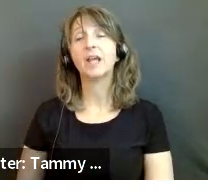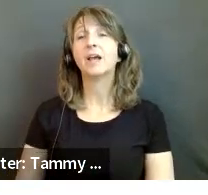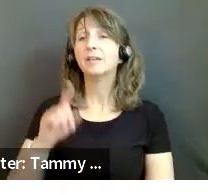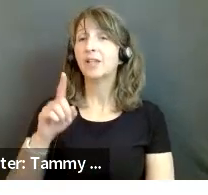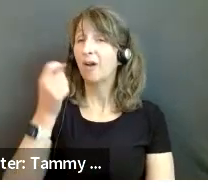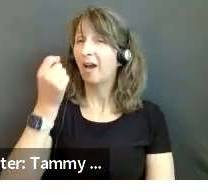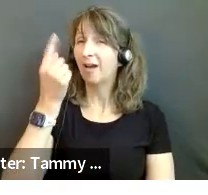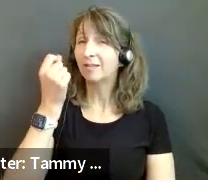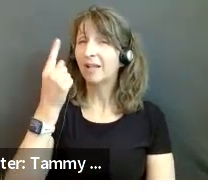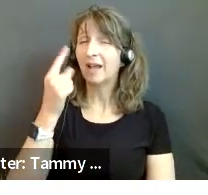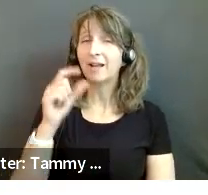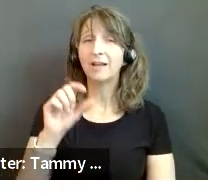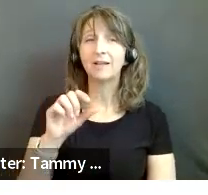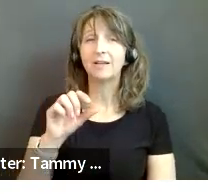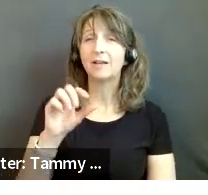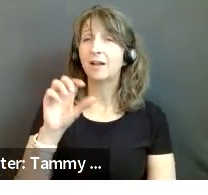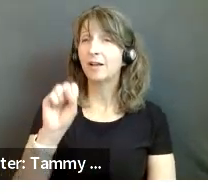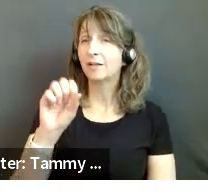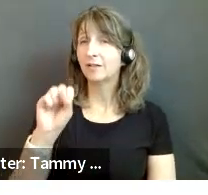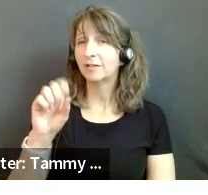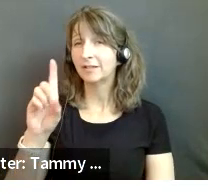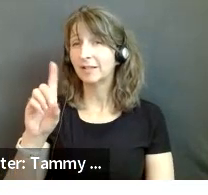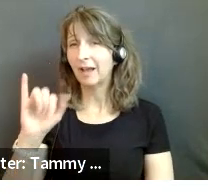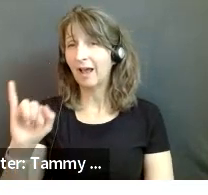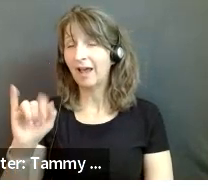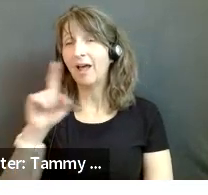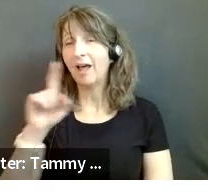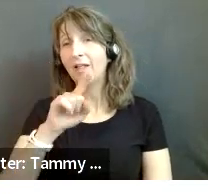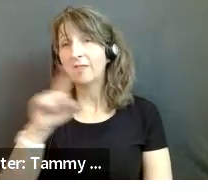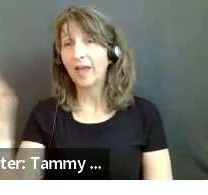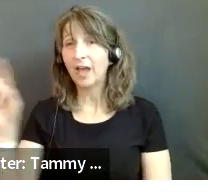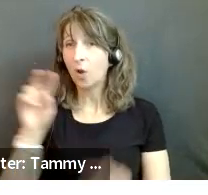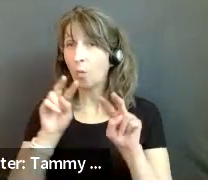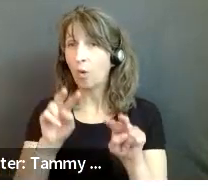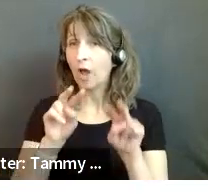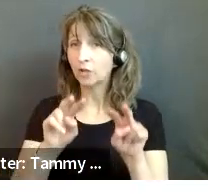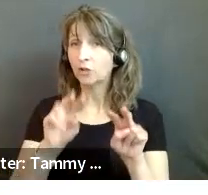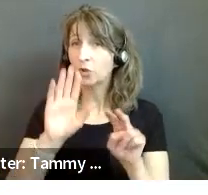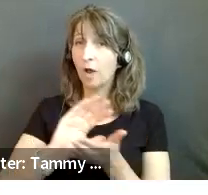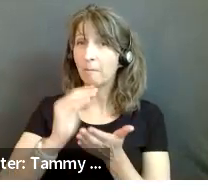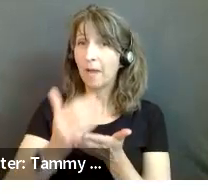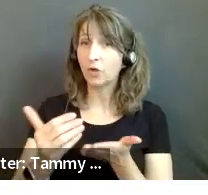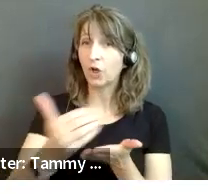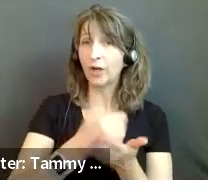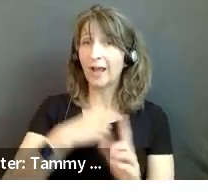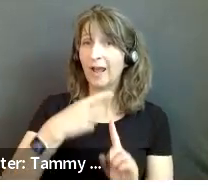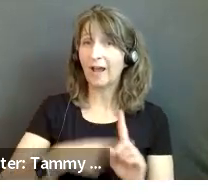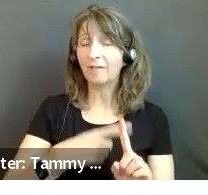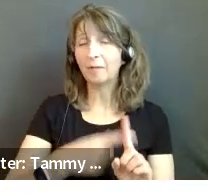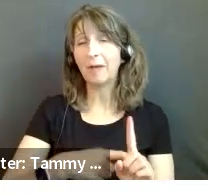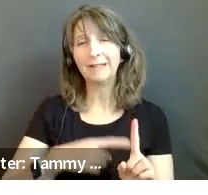So this is something that we as, really kind of help you with monitor, whether you should be receiving checks or not.